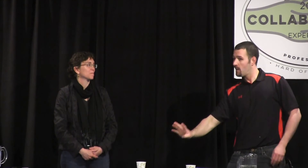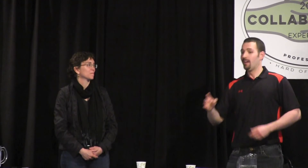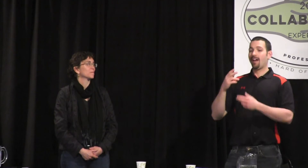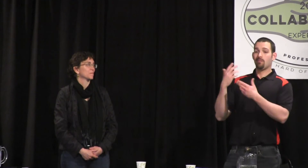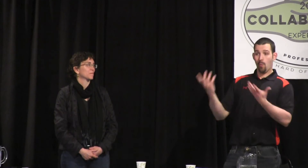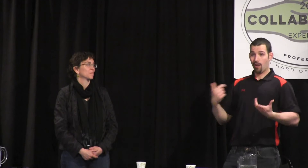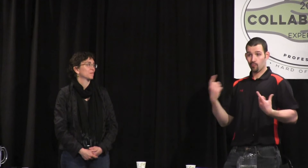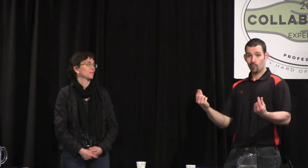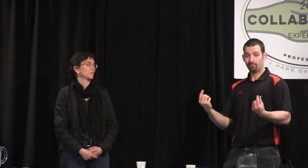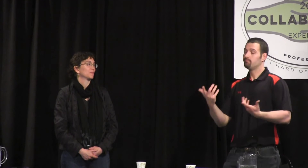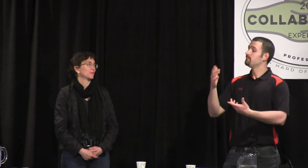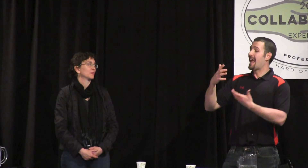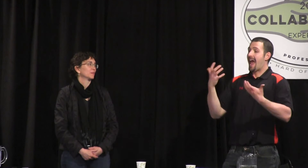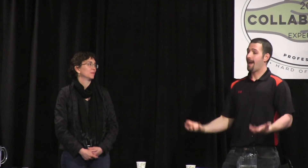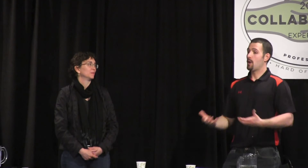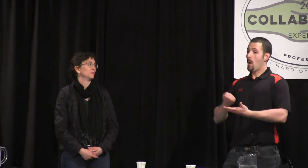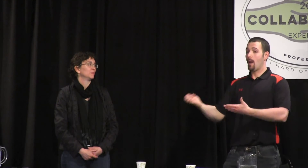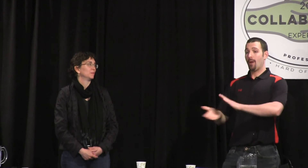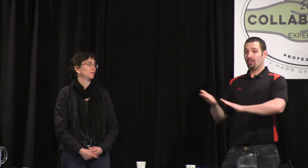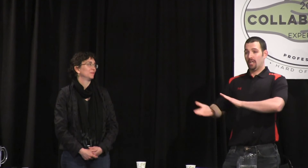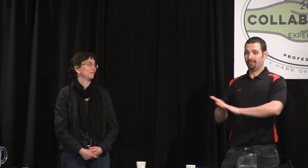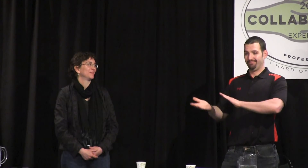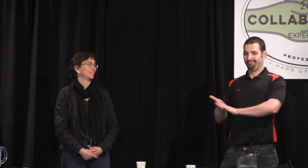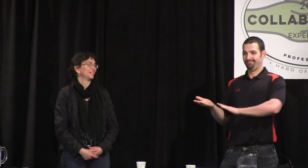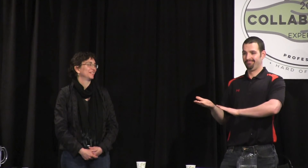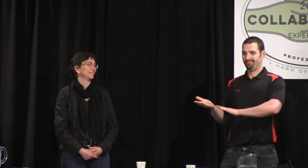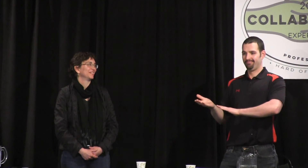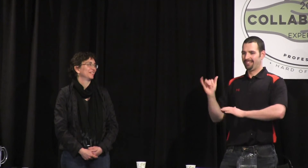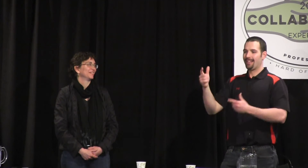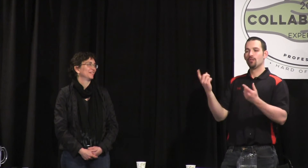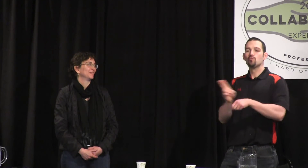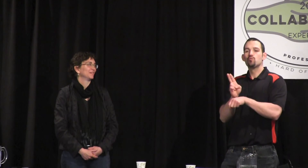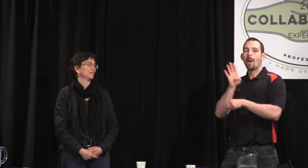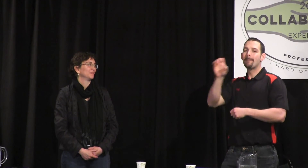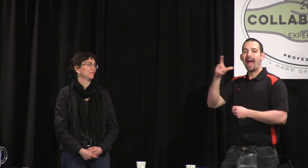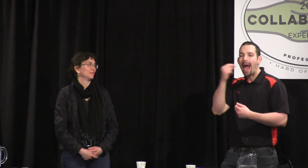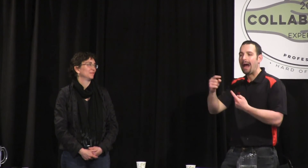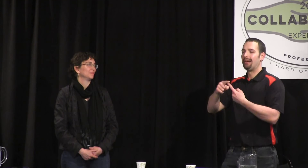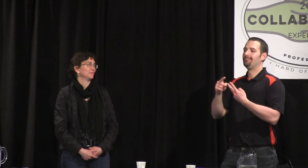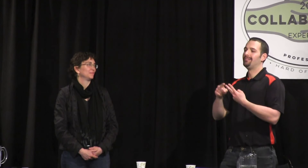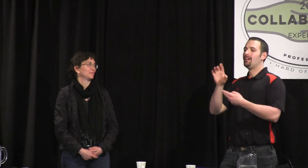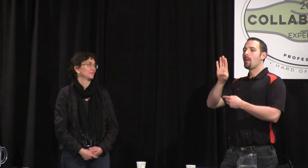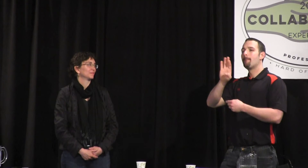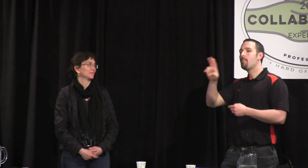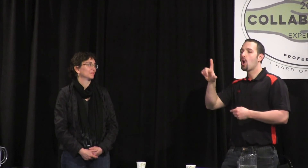really since I was four, I was really interested in heavy equipment, construction equipment,